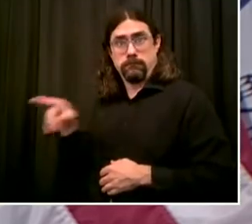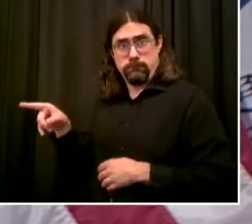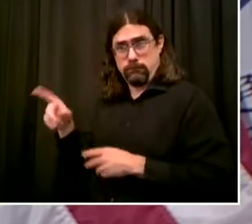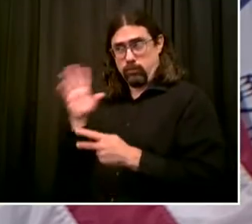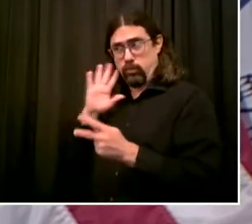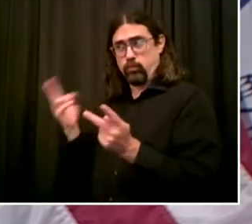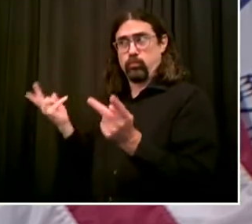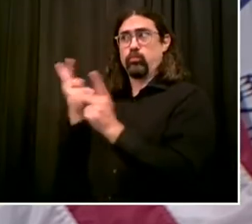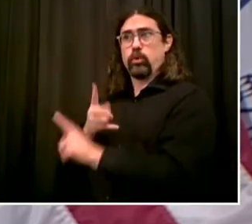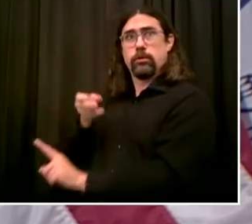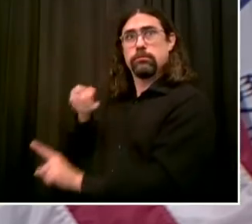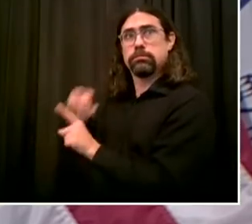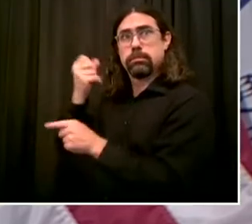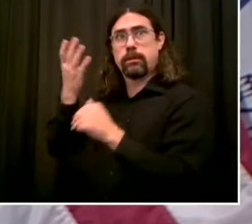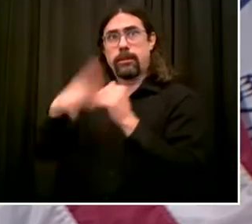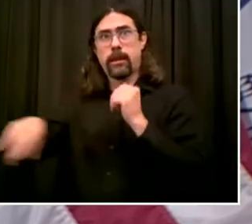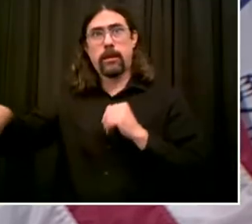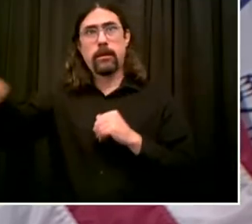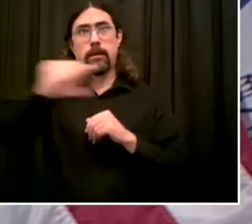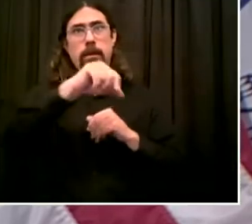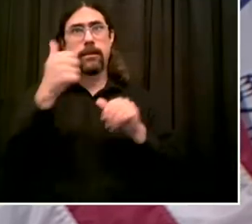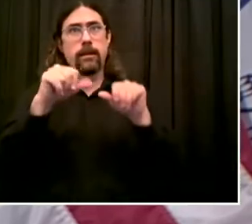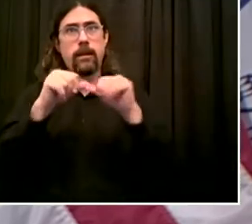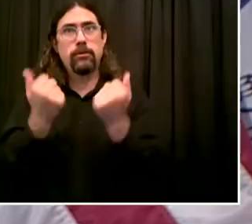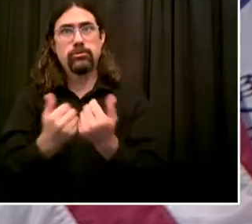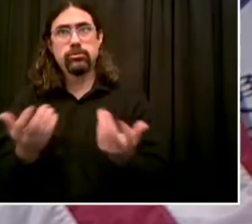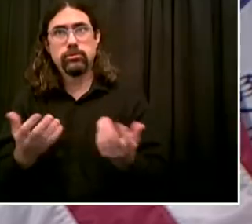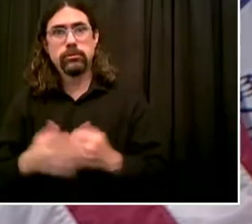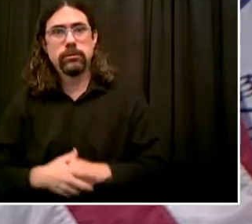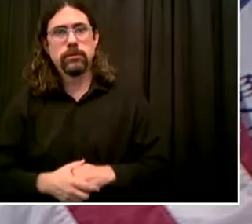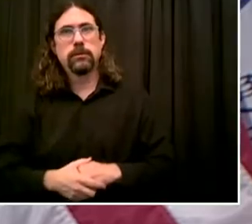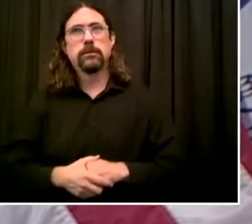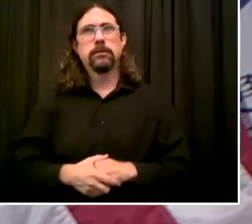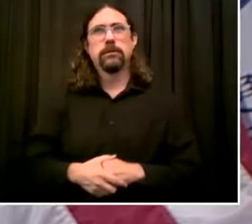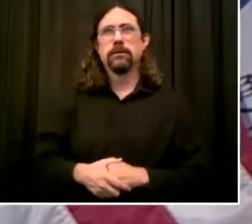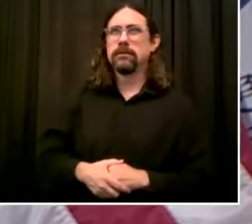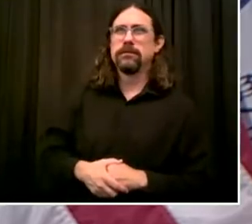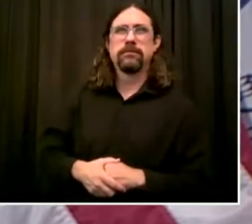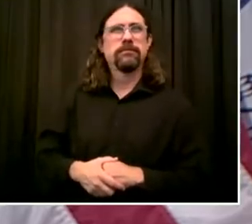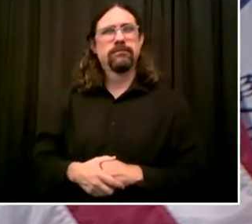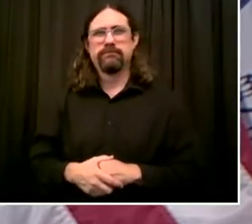A NUMBER OF AGENCIES HAVE BEEN CUT IQUTE A BIT AND WE ARE